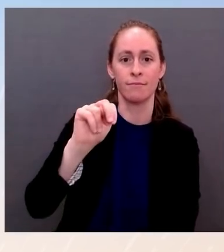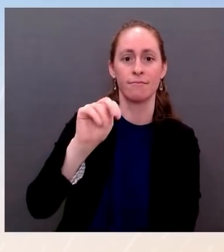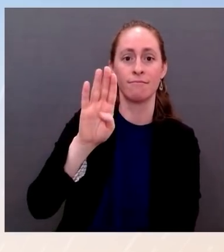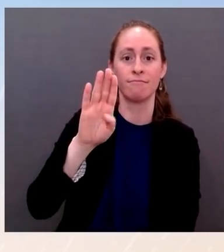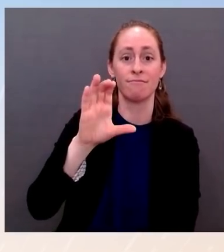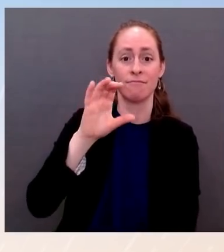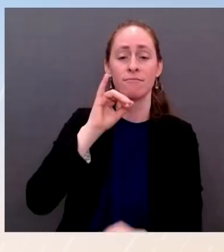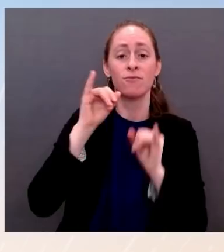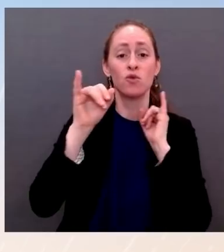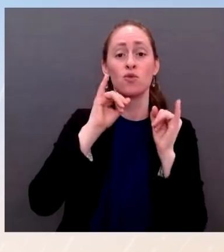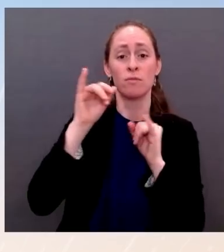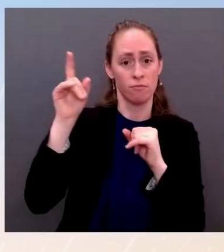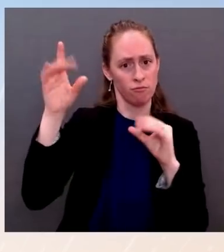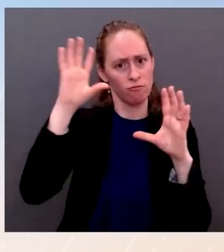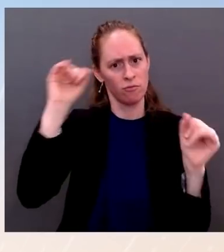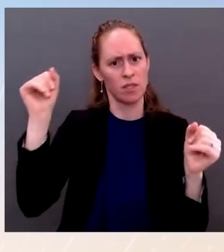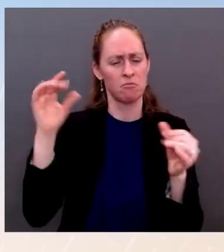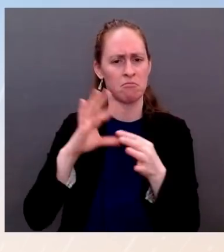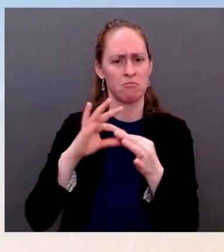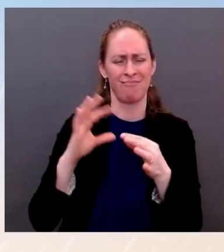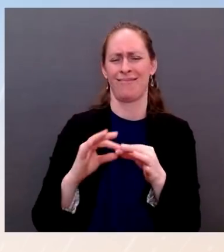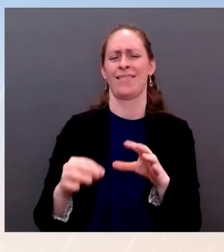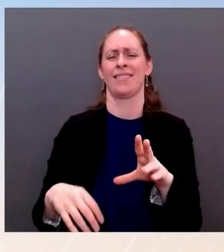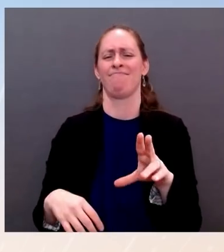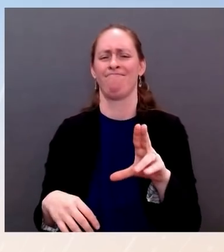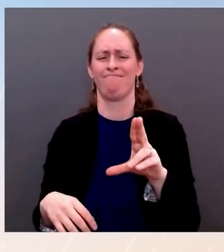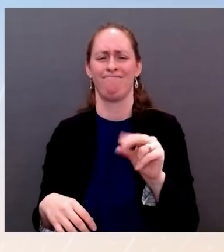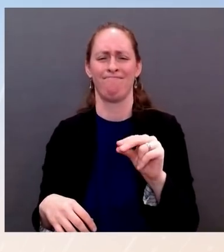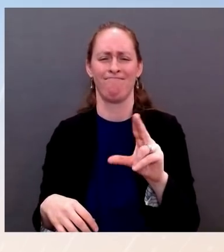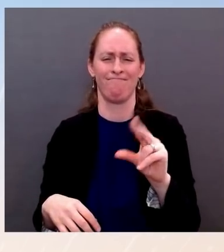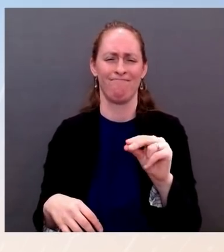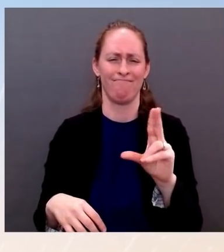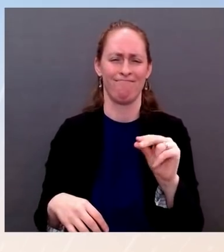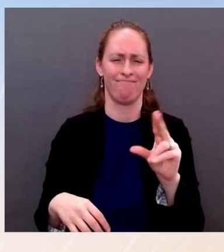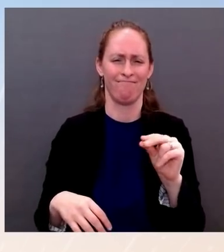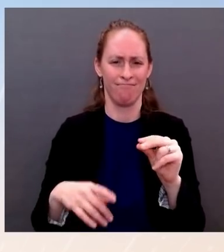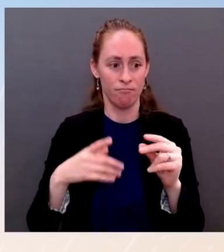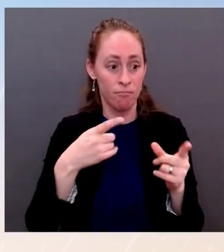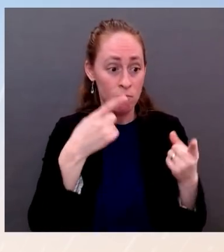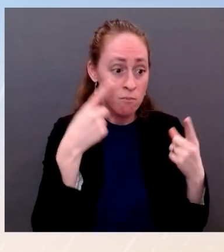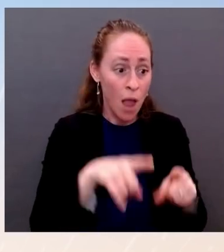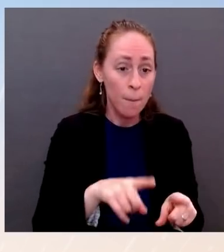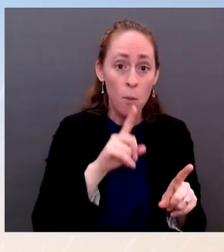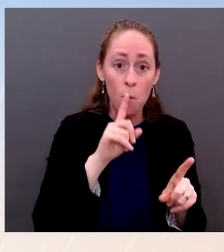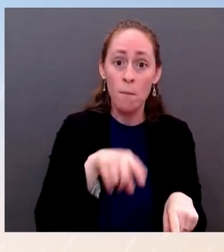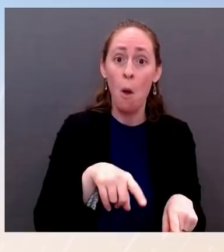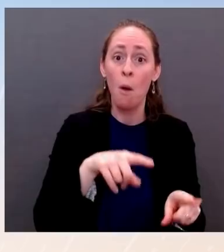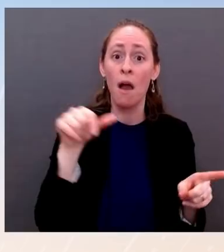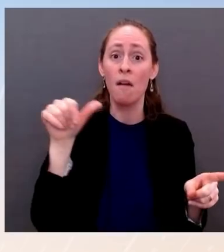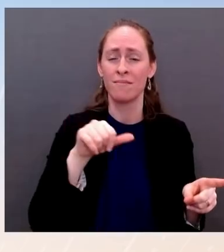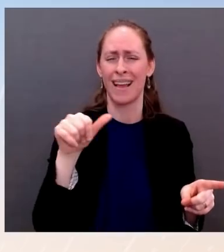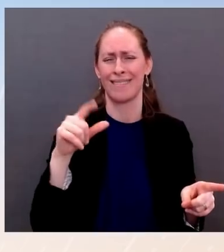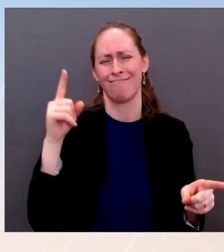Does that mean the President has ruled out any action that might be viewed or read as accountability? Ms. Psaki: Well, Steve, I think it's important